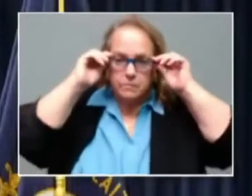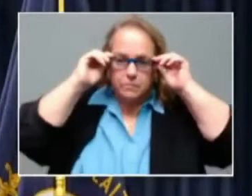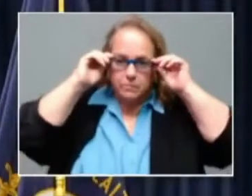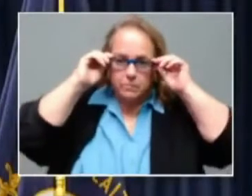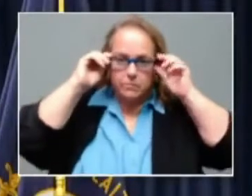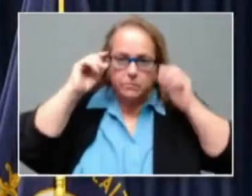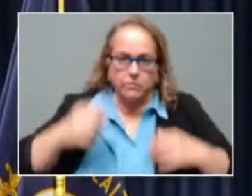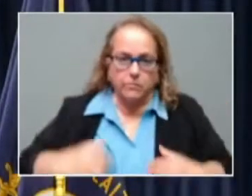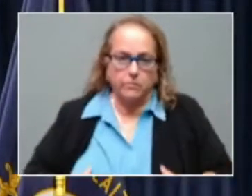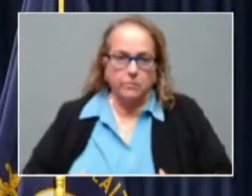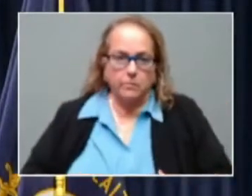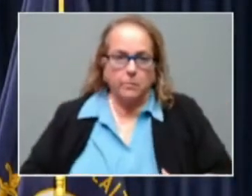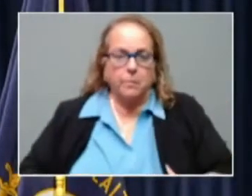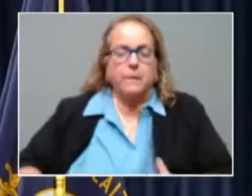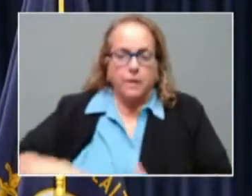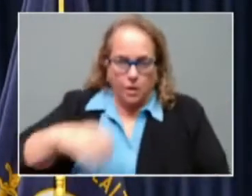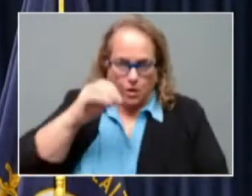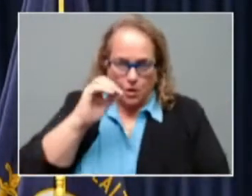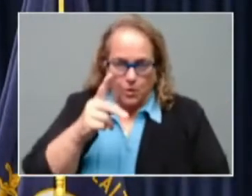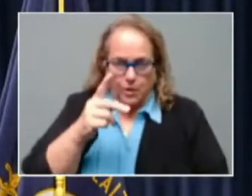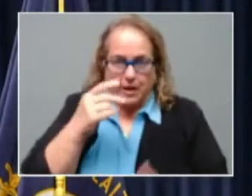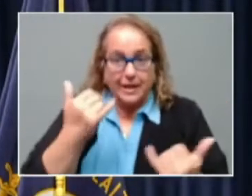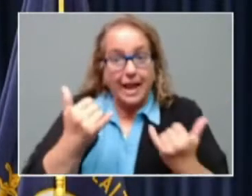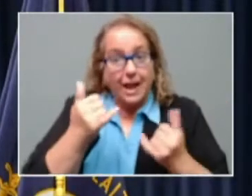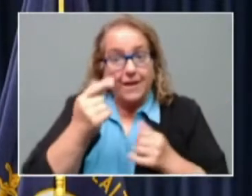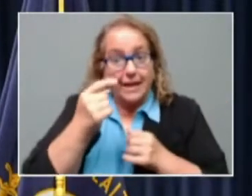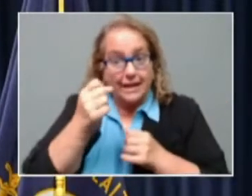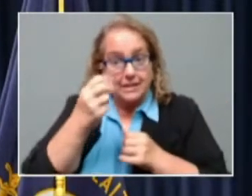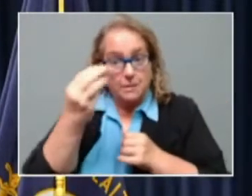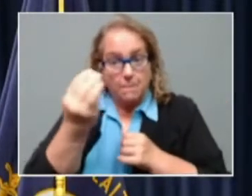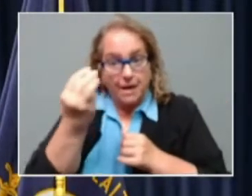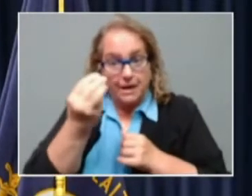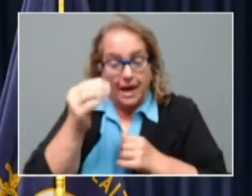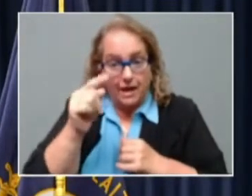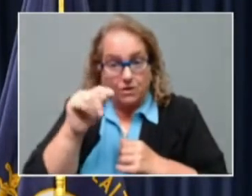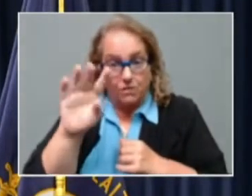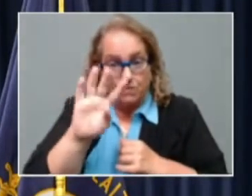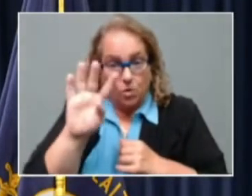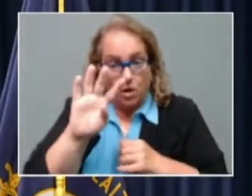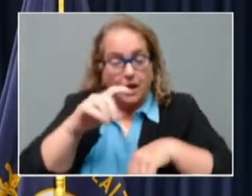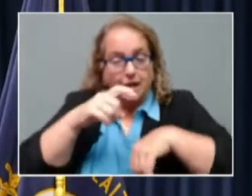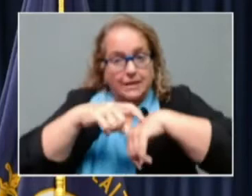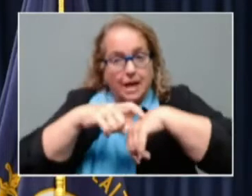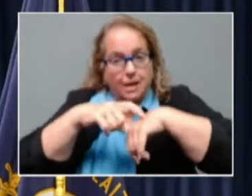All right. It is monday at four o'clock time for our covid update. Uh,